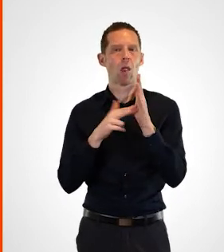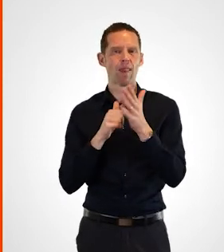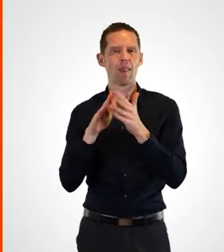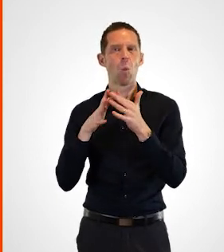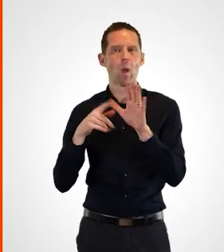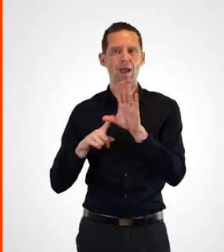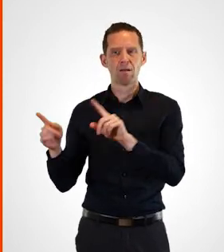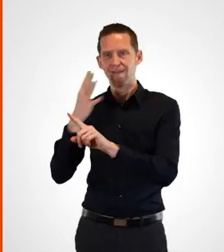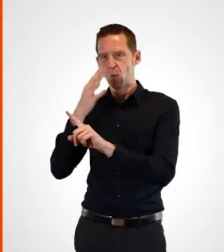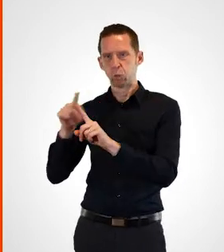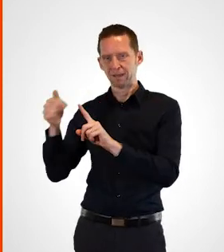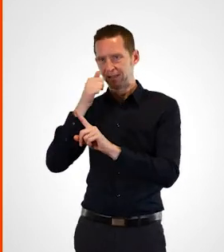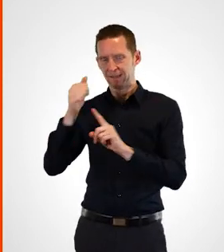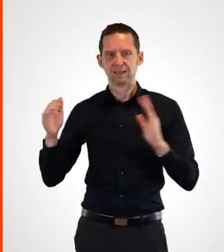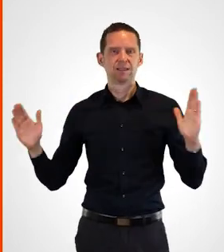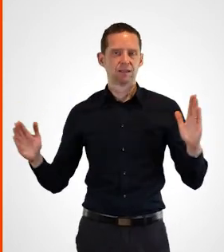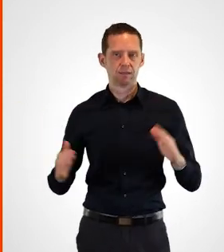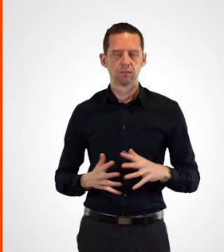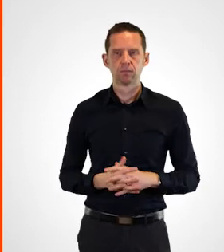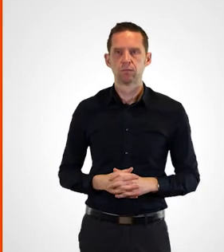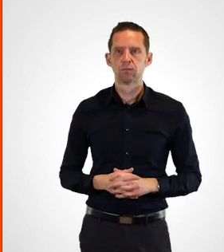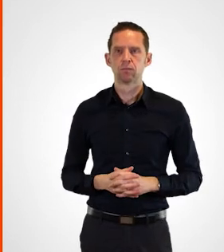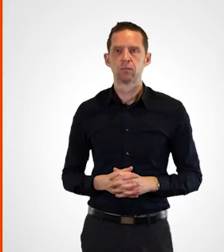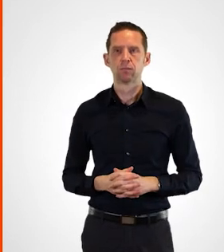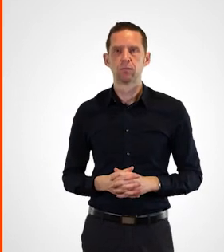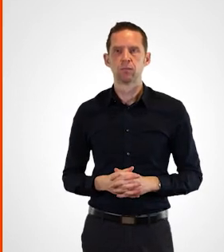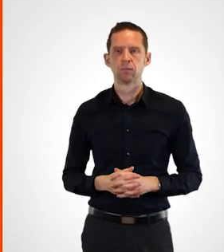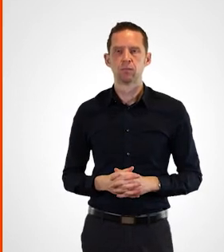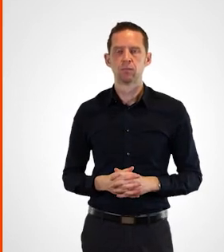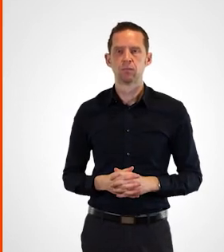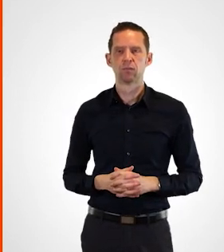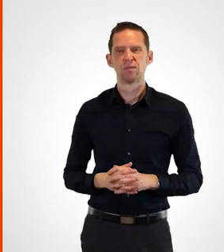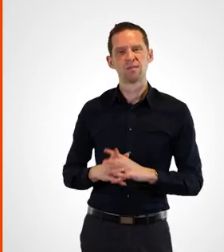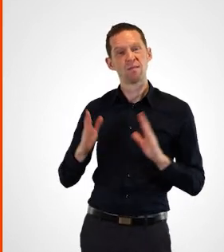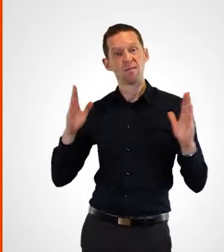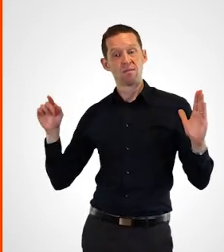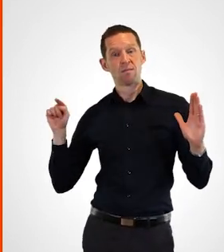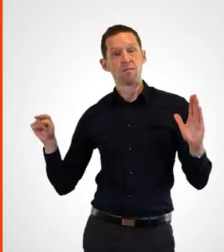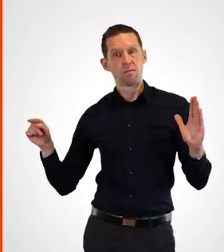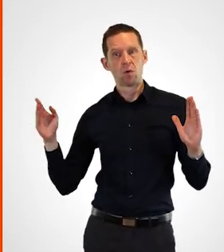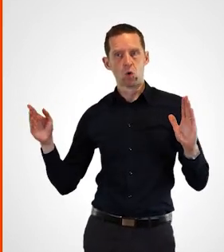to six-year-olds, and we called that "well on the way" to becoming literate.